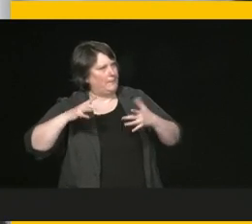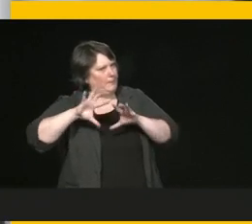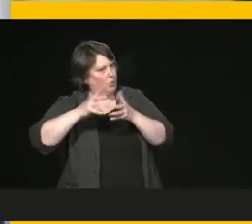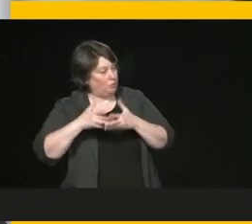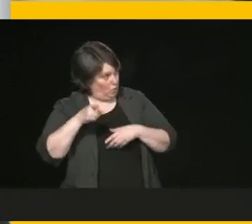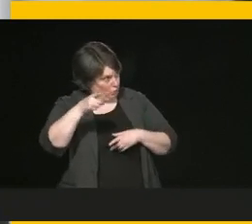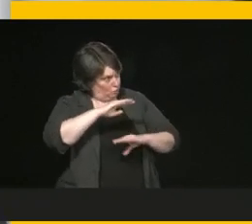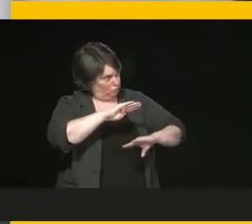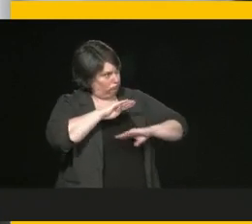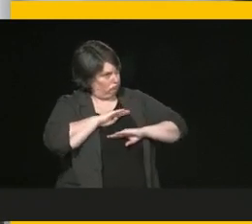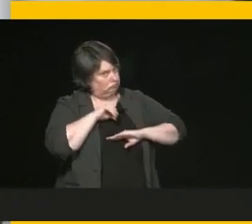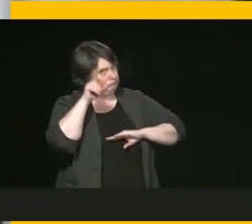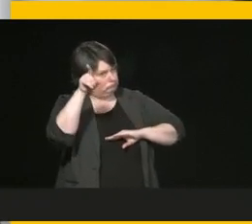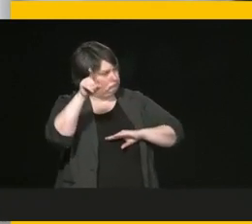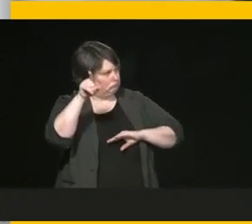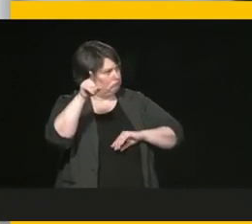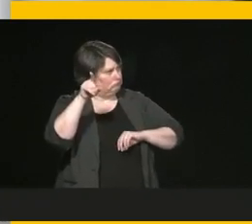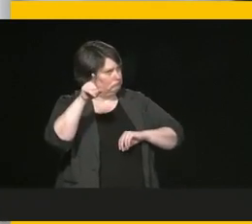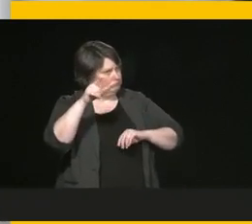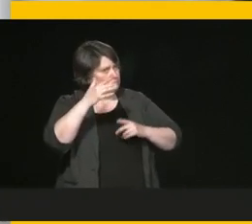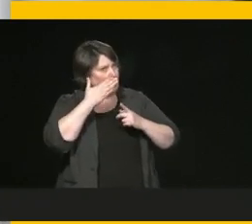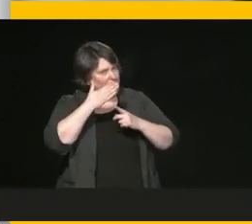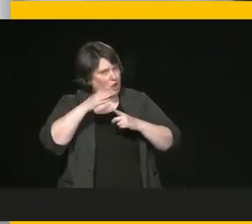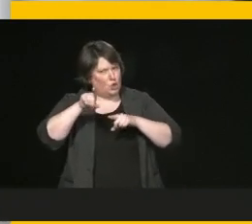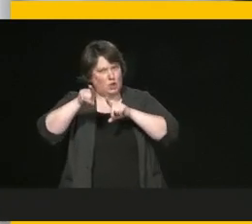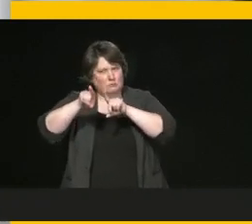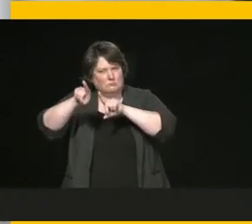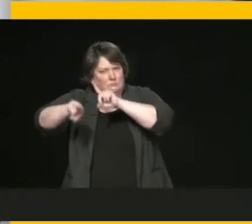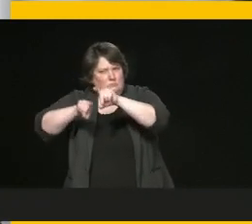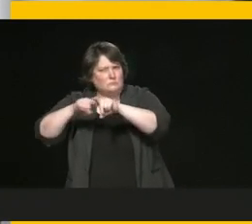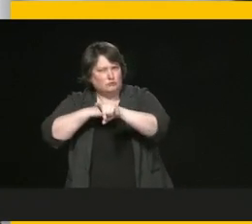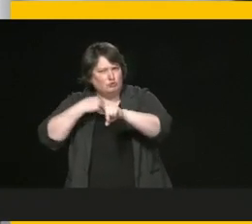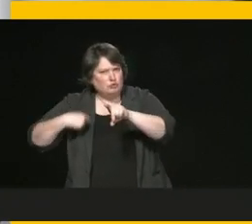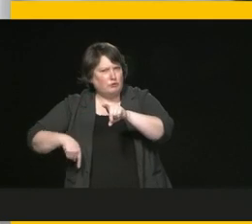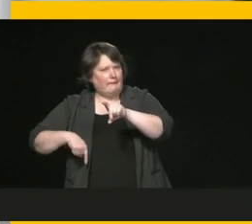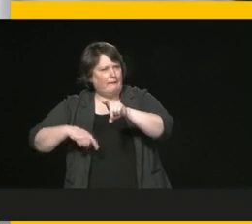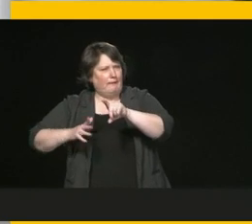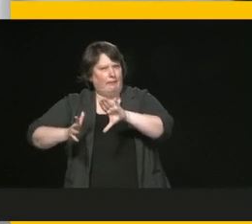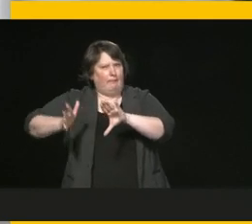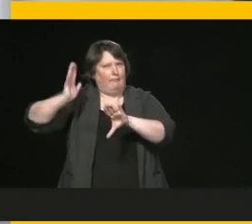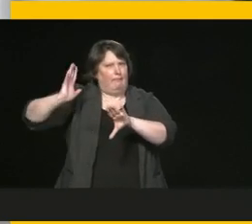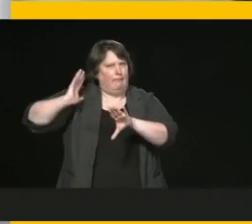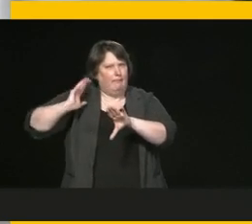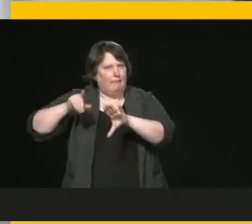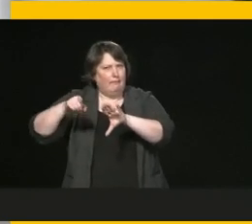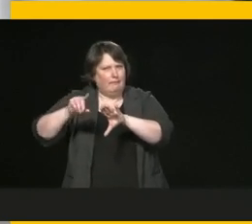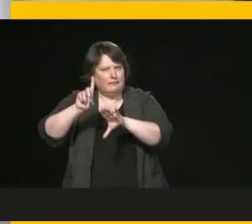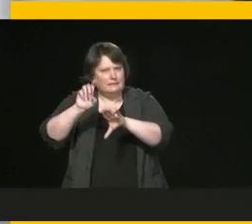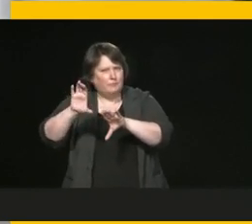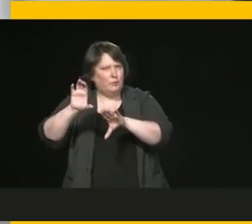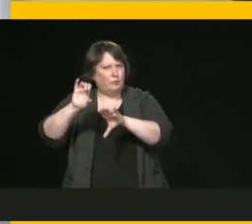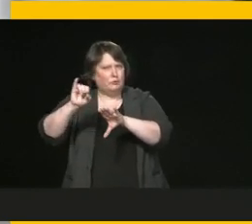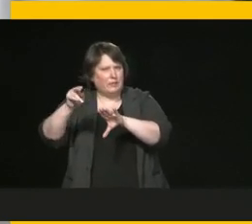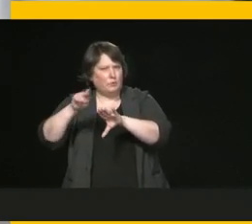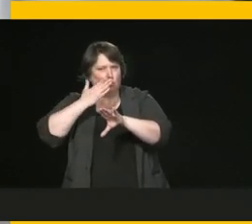CANADA HAS RELIED ON THE W.H.O. FOR WHAT'S. HAING AROUND THE WORLD. ARE YOU SATISFIED THE ORGANIZATION SUFFICIENTLY INTERROGATED THE INFORMATION